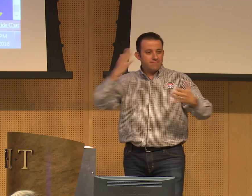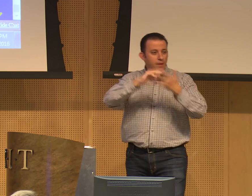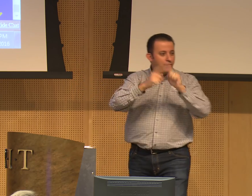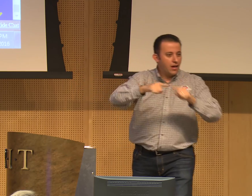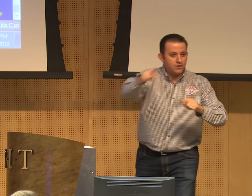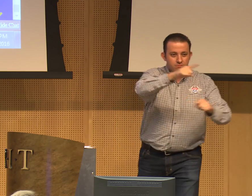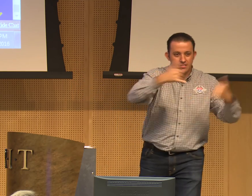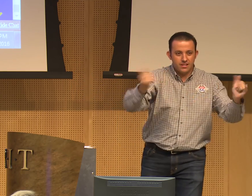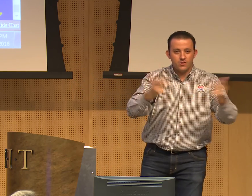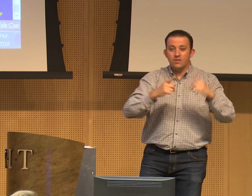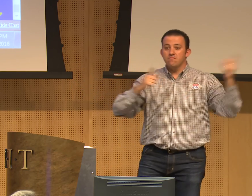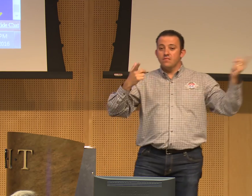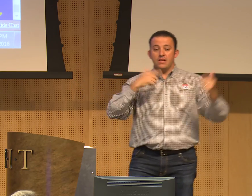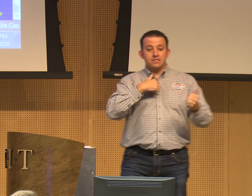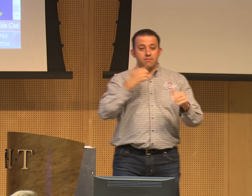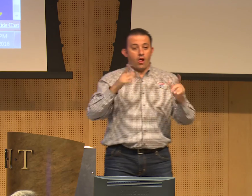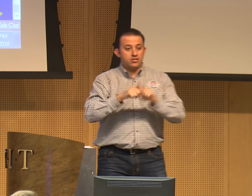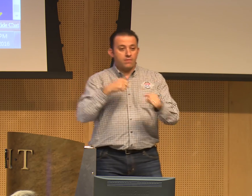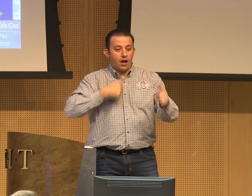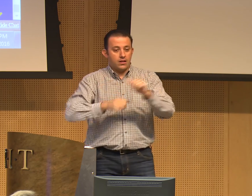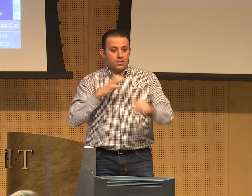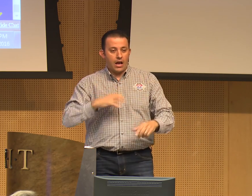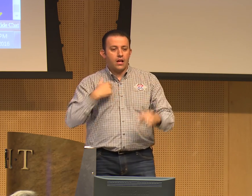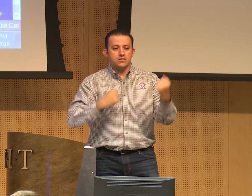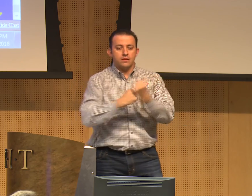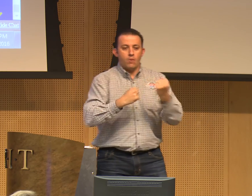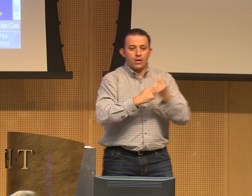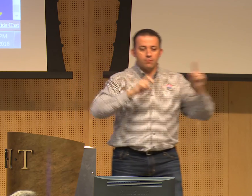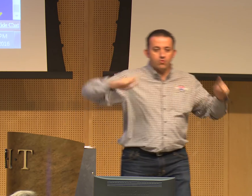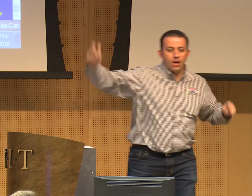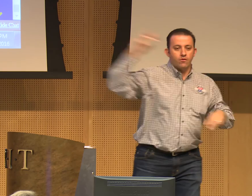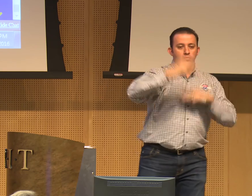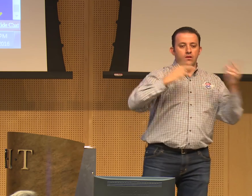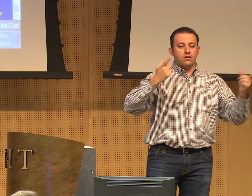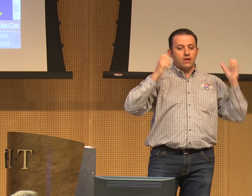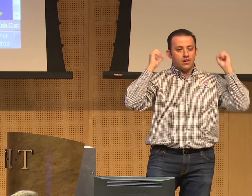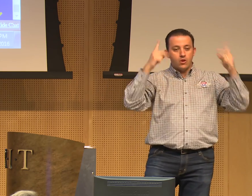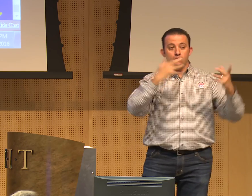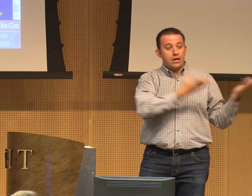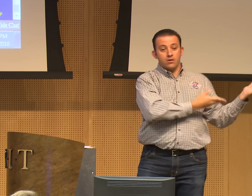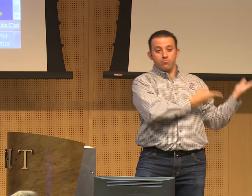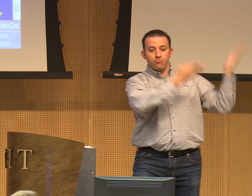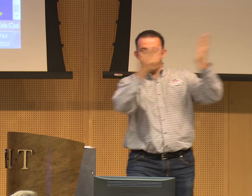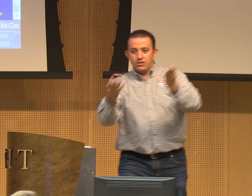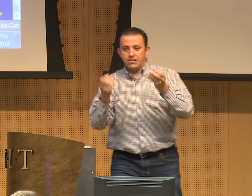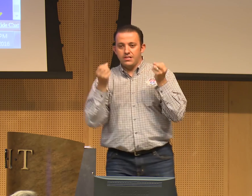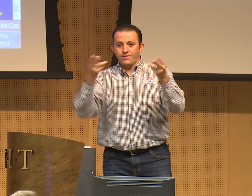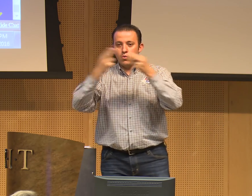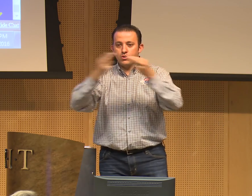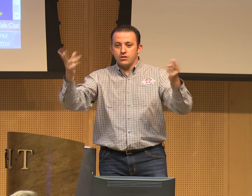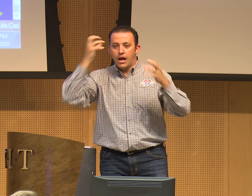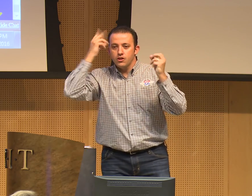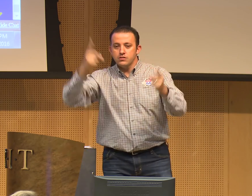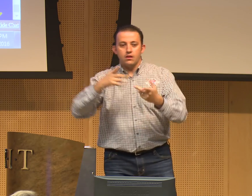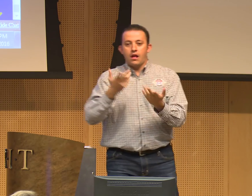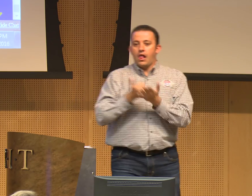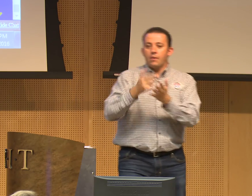Do you guys know Calvin Young? Right? He's one of my clients. I've supported him traveling the world. What he brings to us are videos, right?